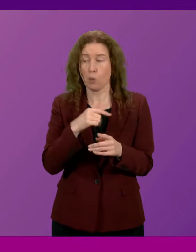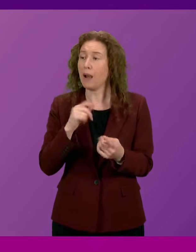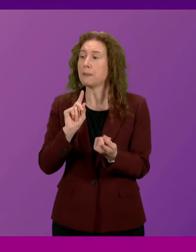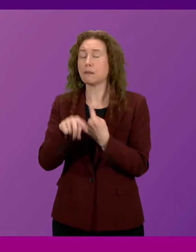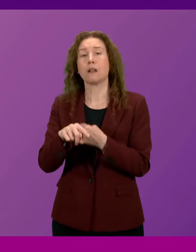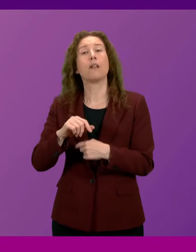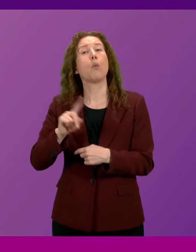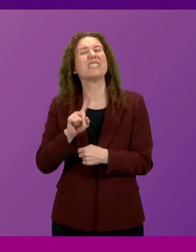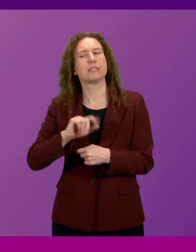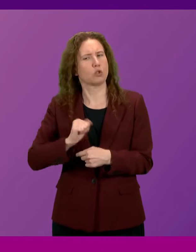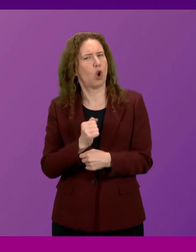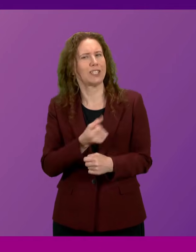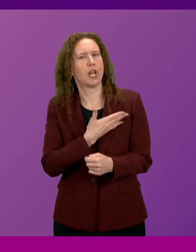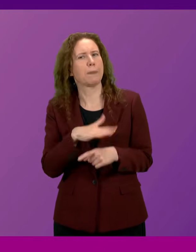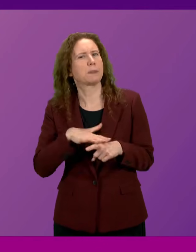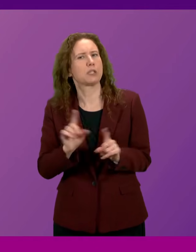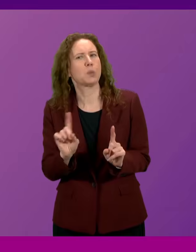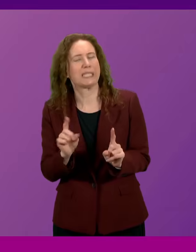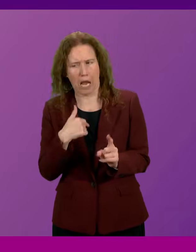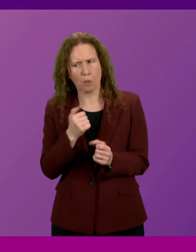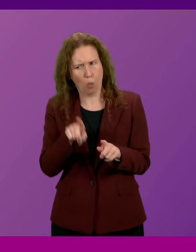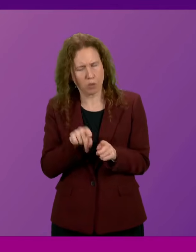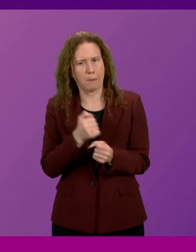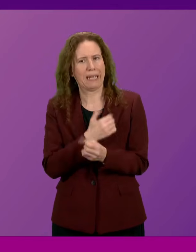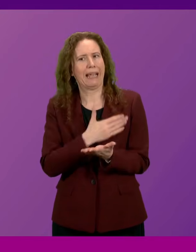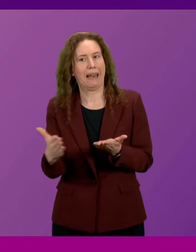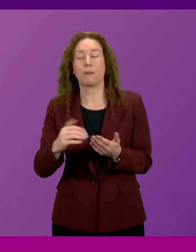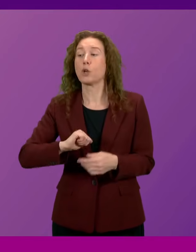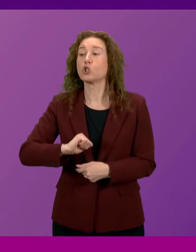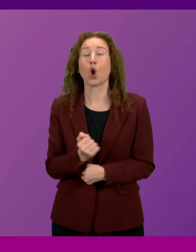Labour’s position is on all those issues. Scottish Labour members’ position is that